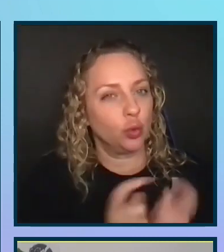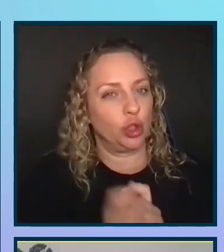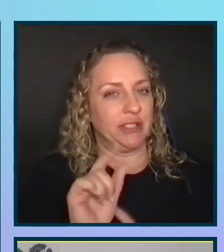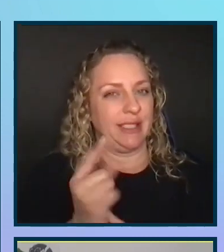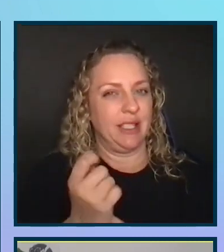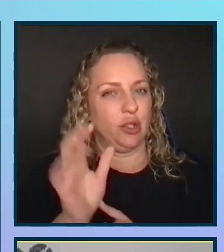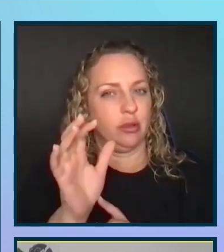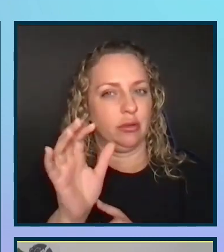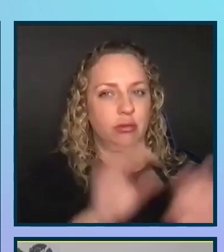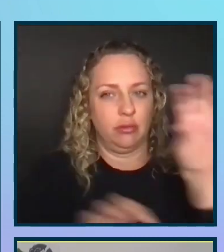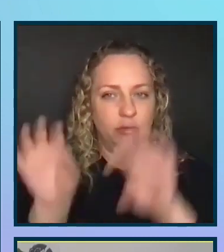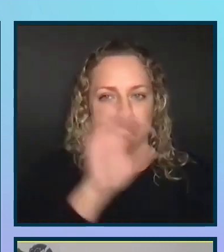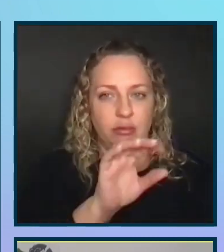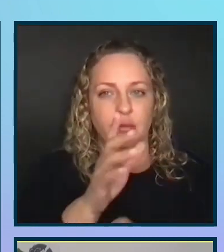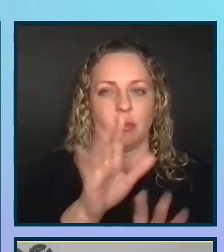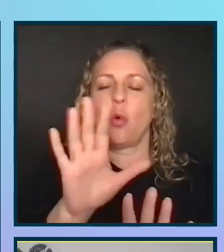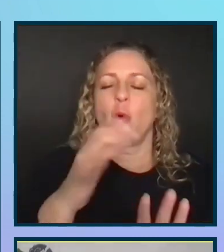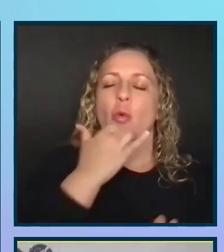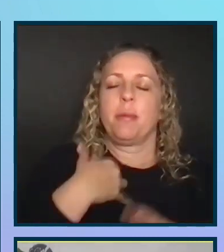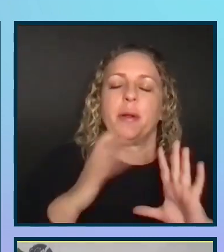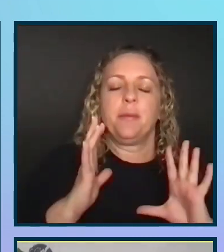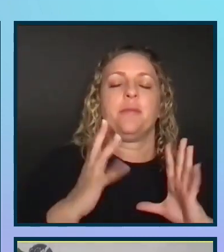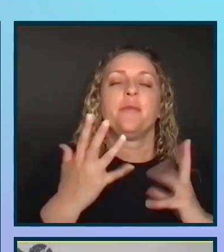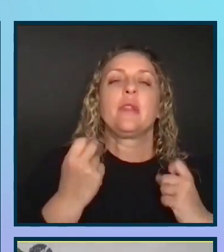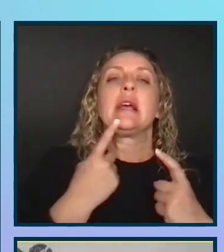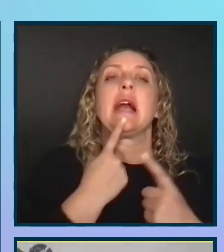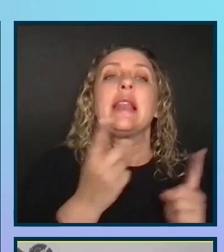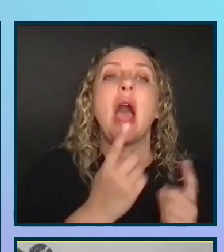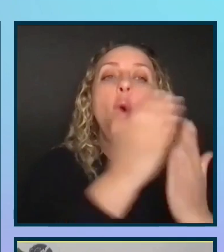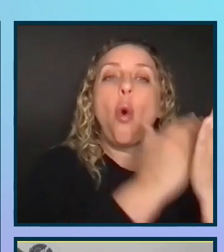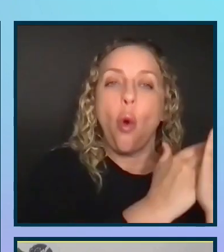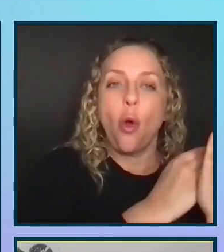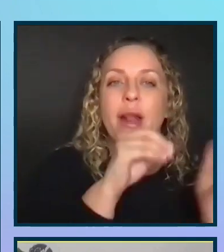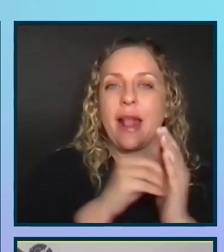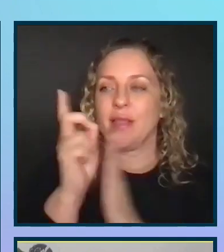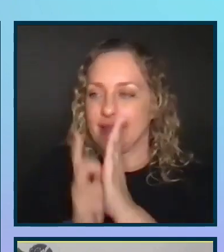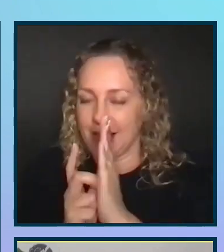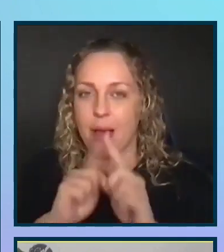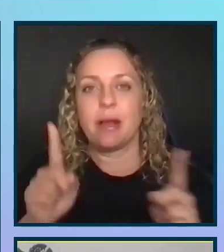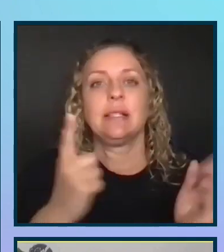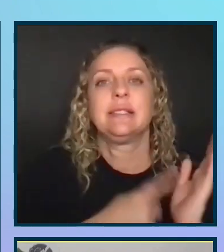No, you want to have the same announced order as you have in the design, but sometimes you want something different.